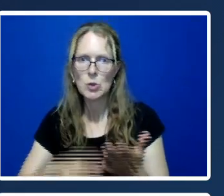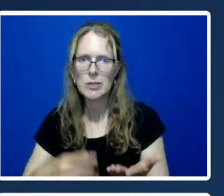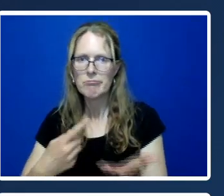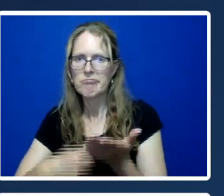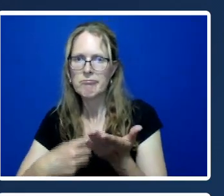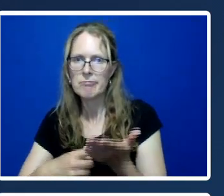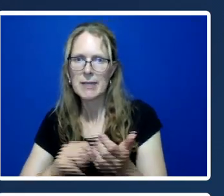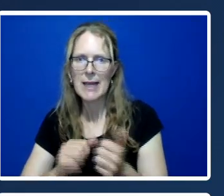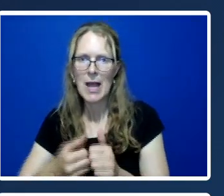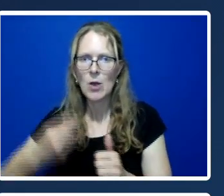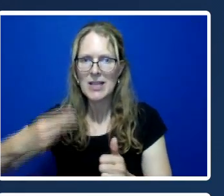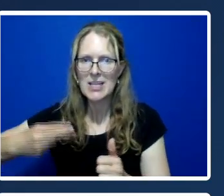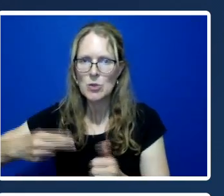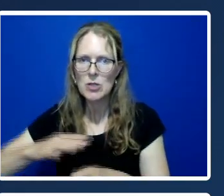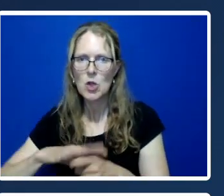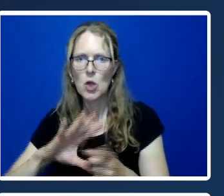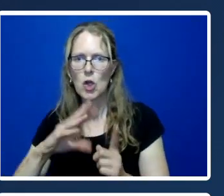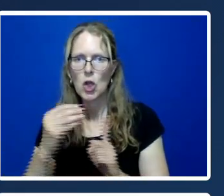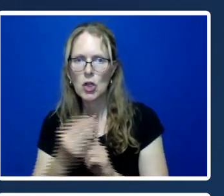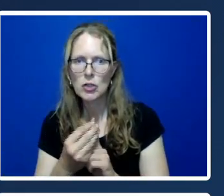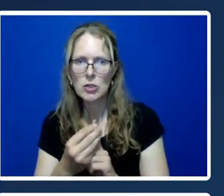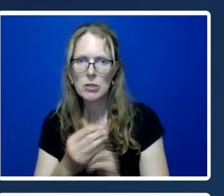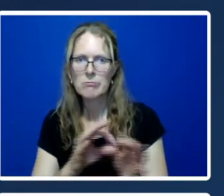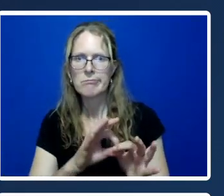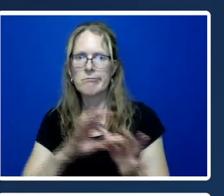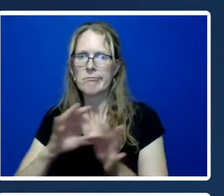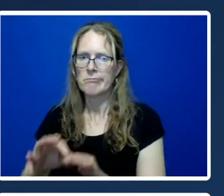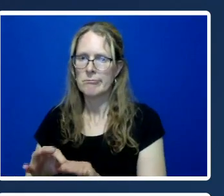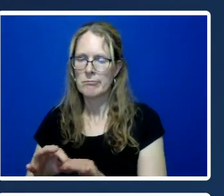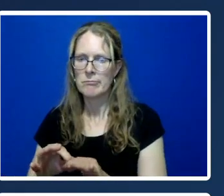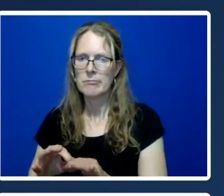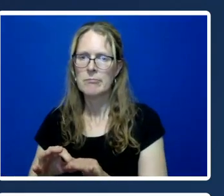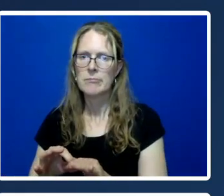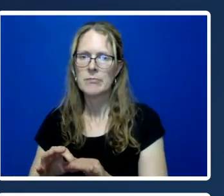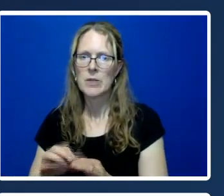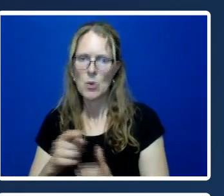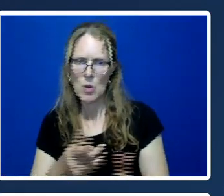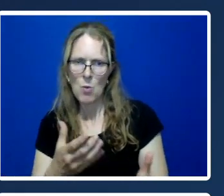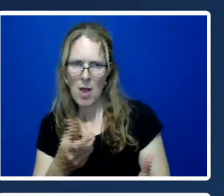kind of give them that opportunity to look at the past so that they better know where they